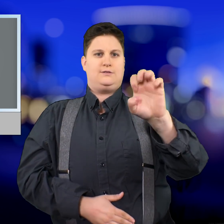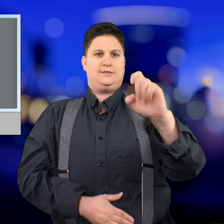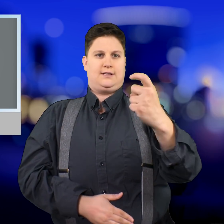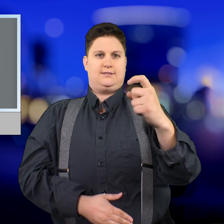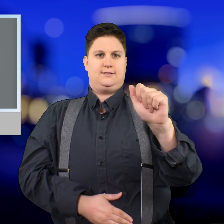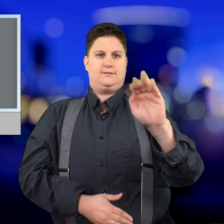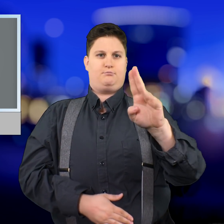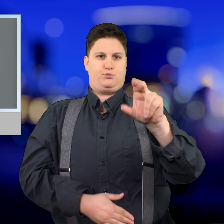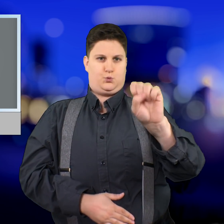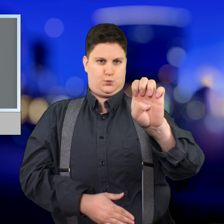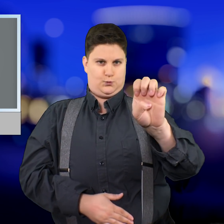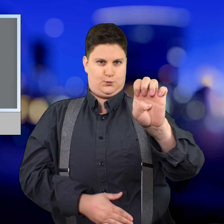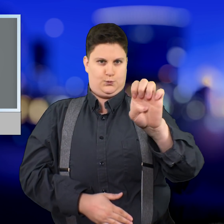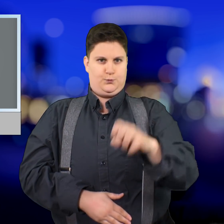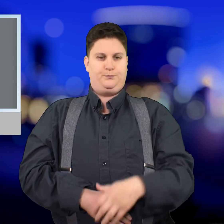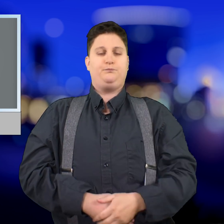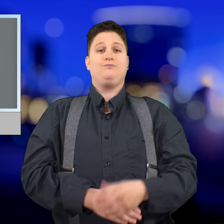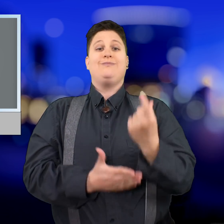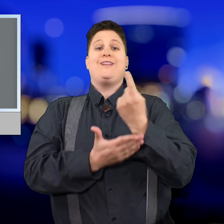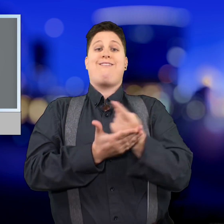with child sex abuse.